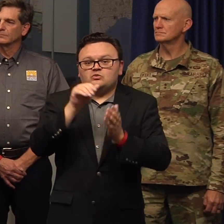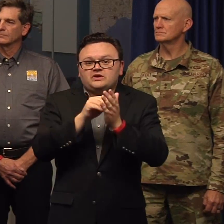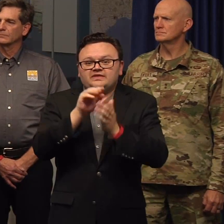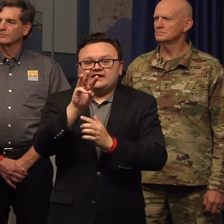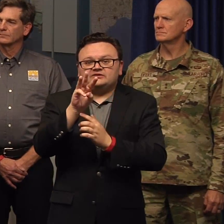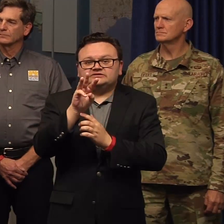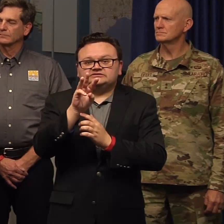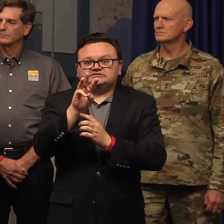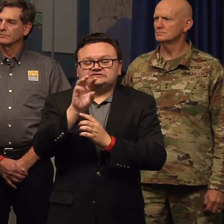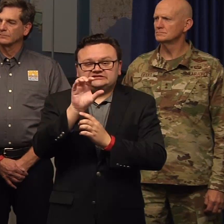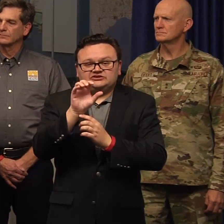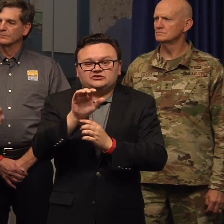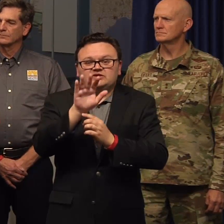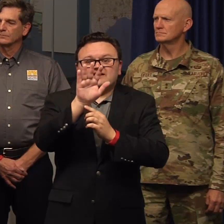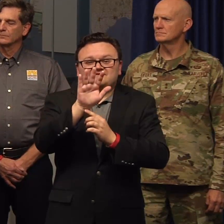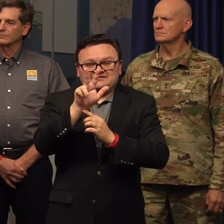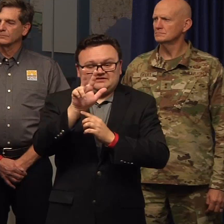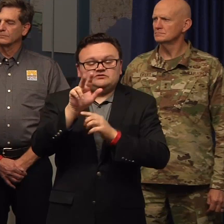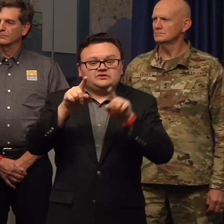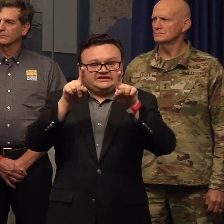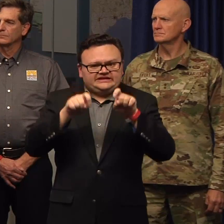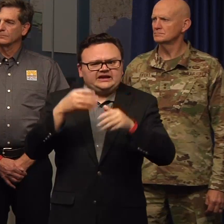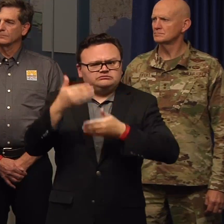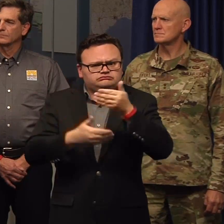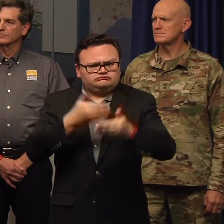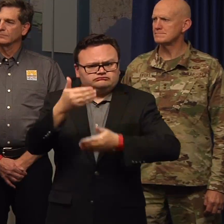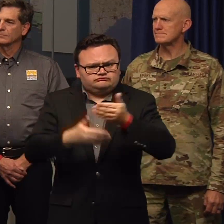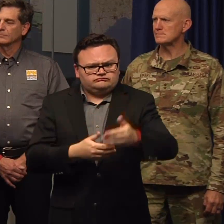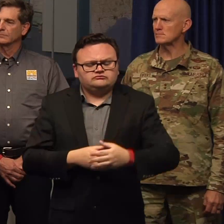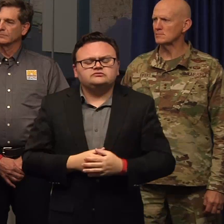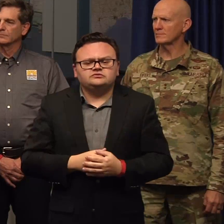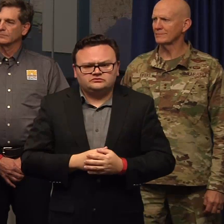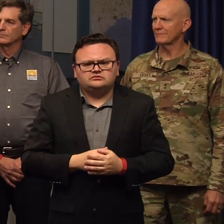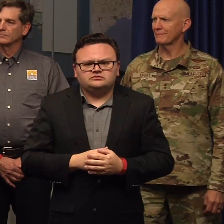TO BE SENT TO THE CDC IN ATLANTA. THAT OBVIOUSLY TOOK QUITE A BIT OF TIME. THESE LABS IN MIAMI,